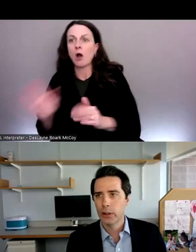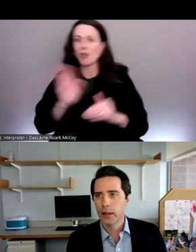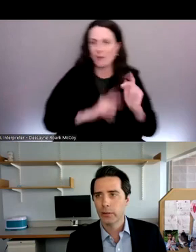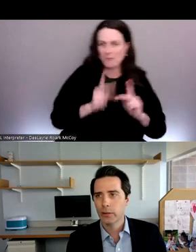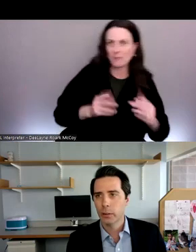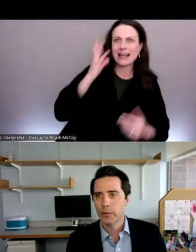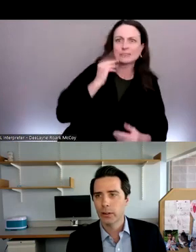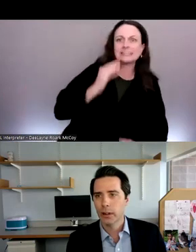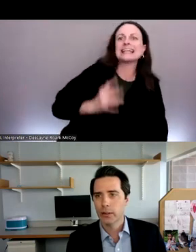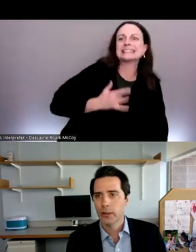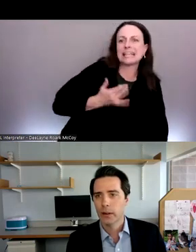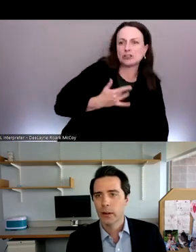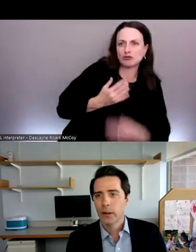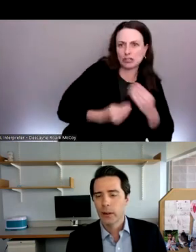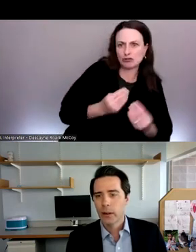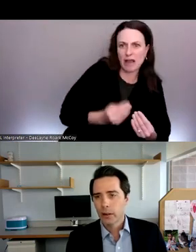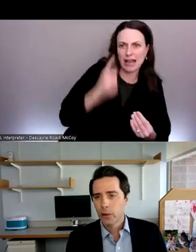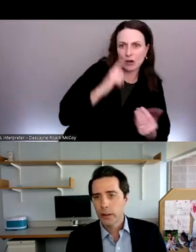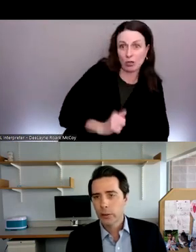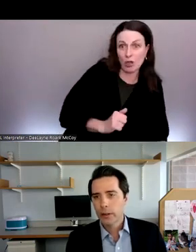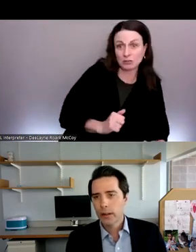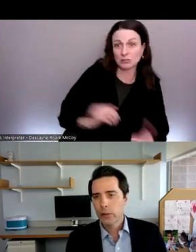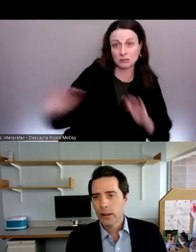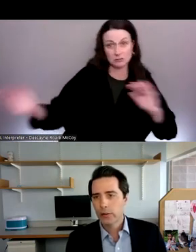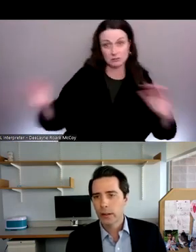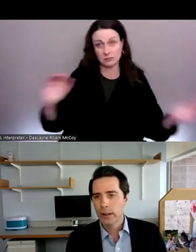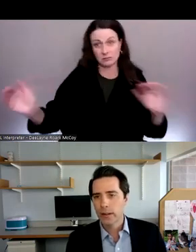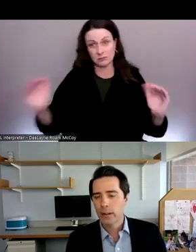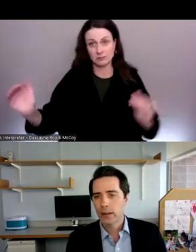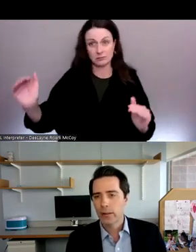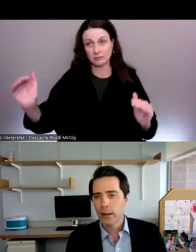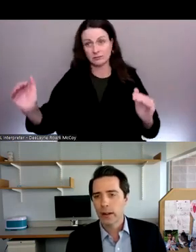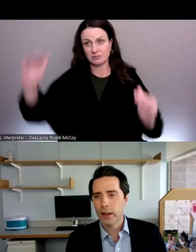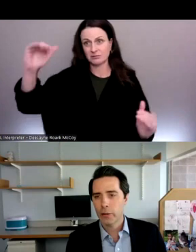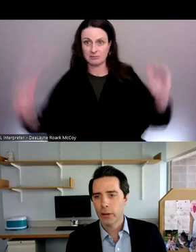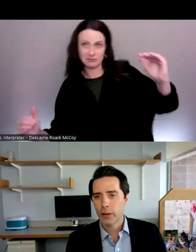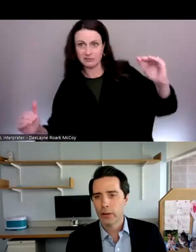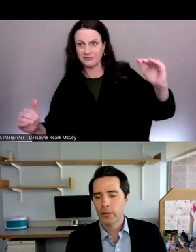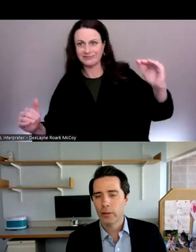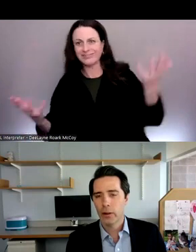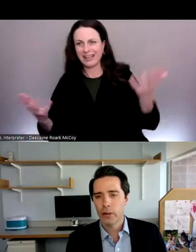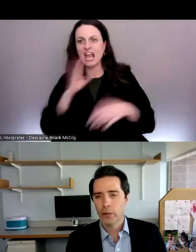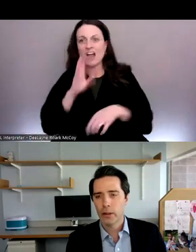genetic form of hearing loss so I do think that genetic variants that